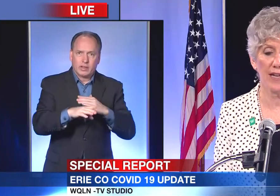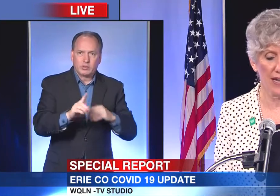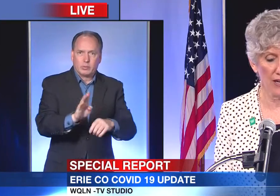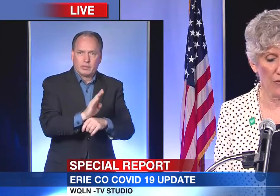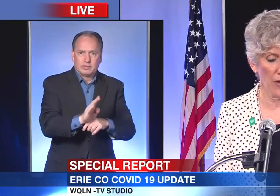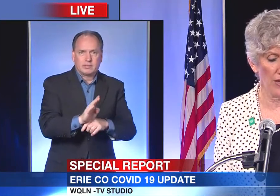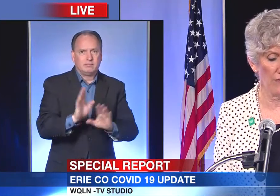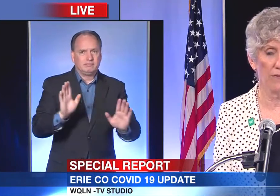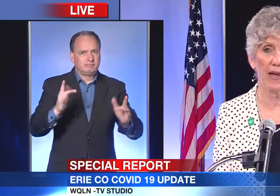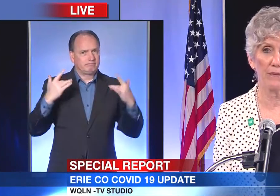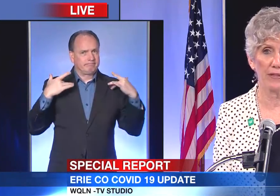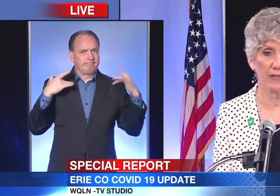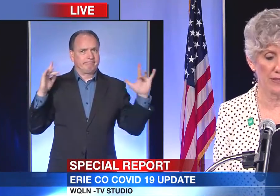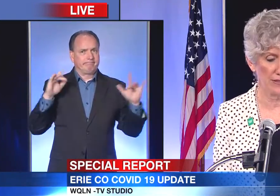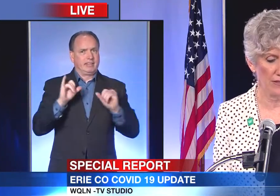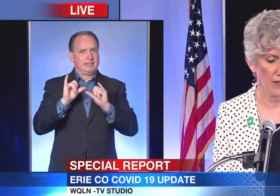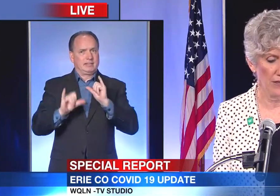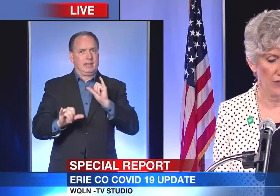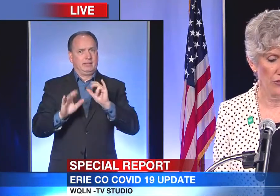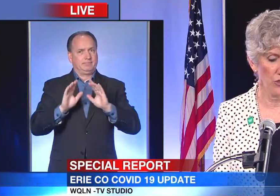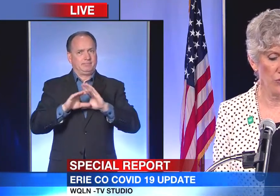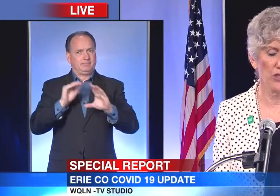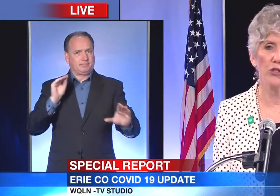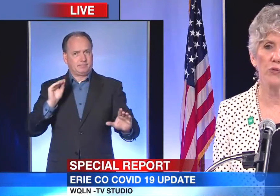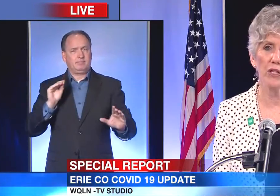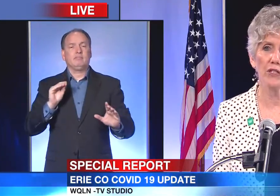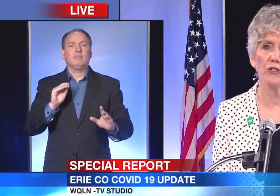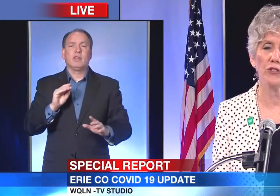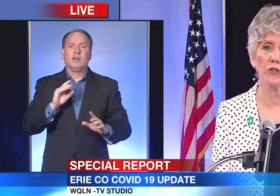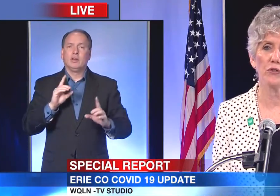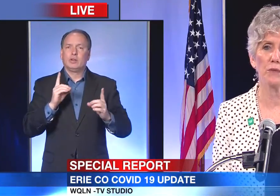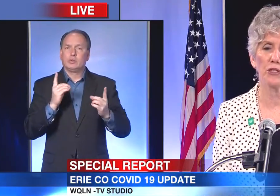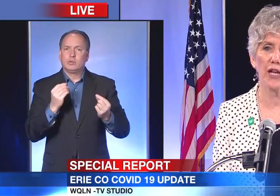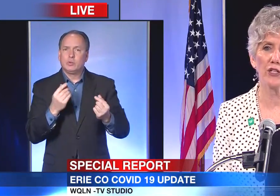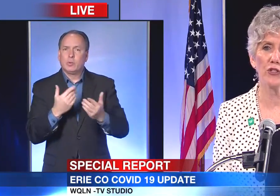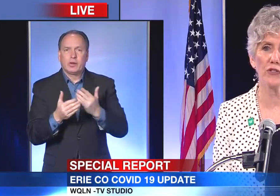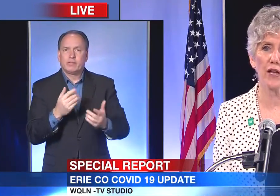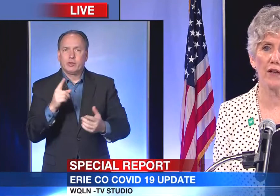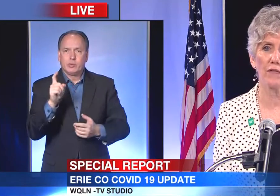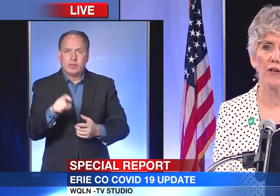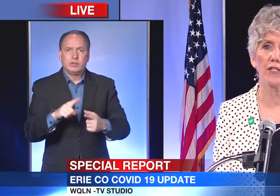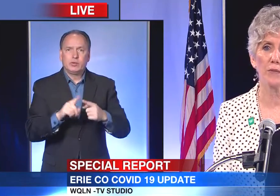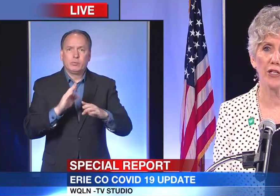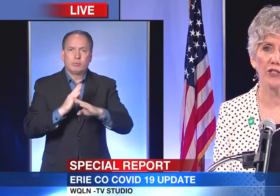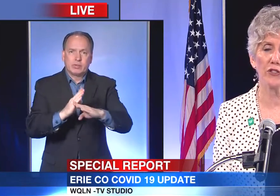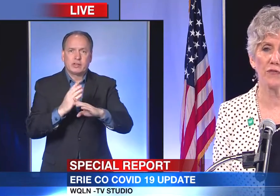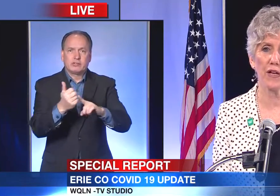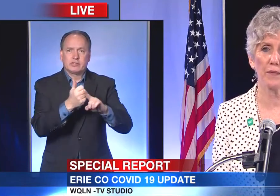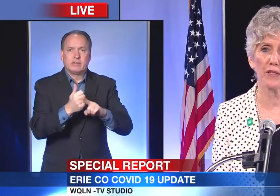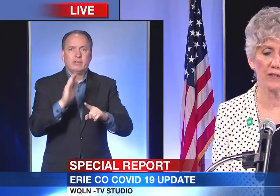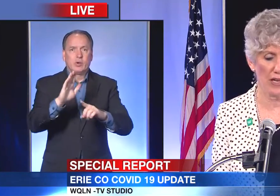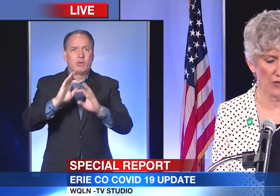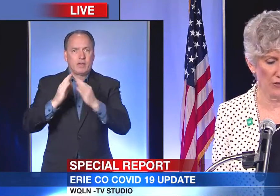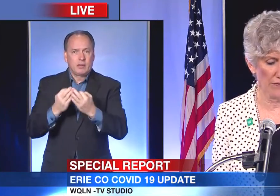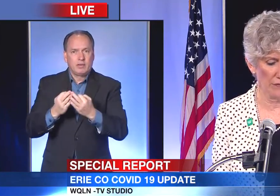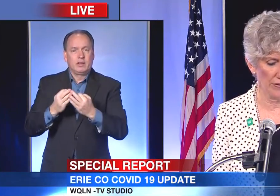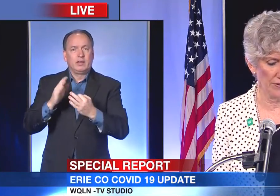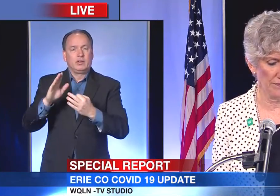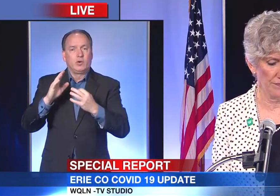GOING INTO A PARTICULAR BUSINESS FOR ANY REASON, THEN STAY AWAY FROM THAT BUSINESS. DO WHAT YOU NEED TO DO TO